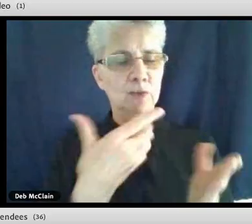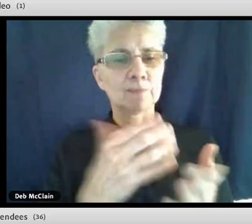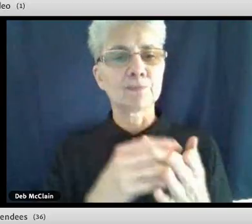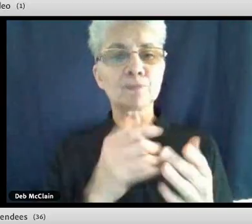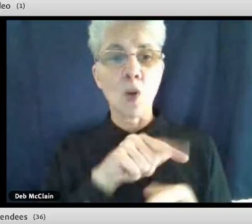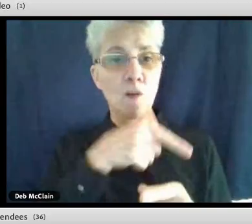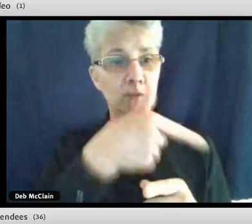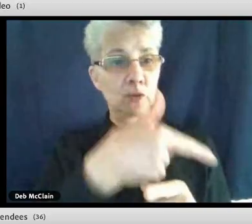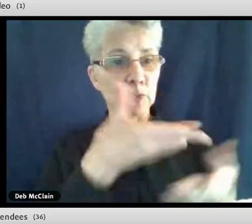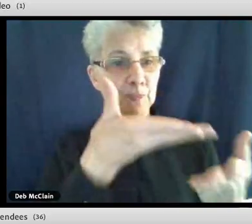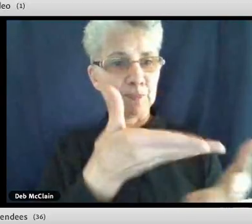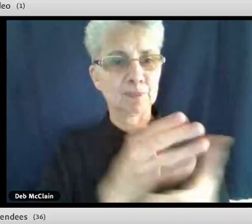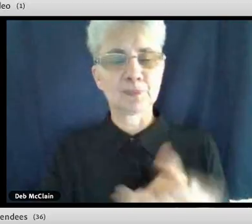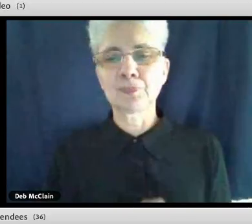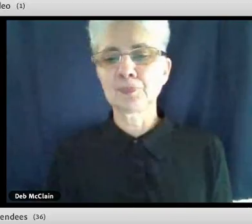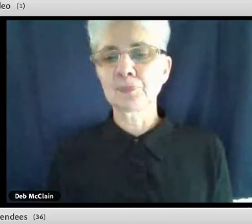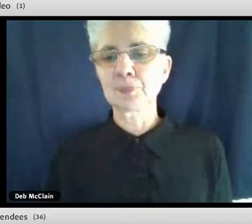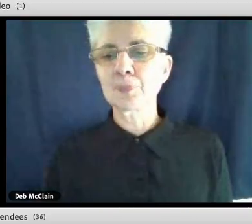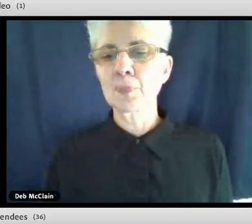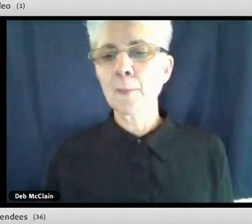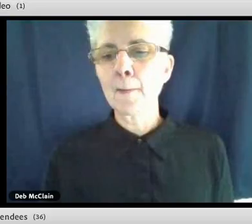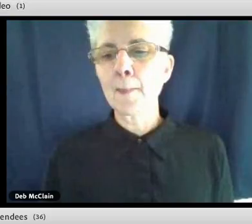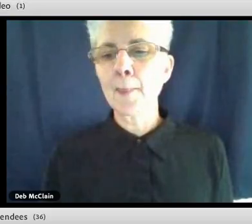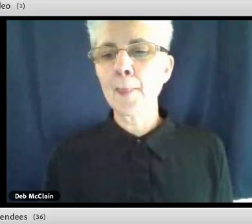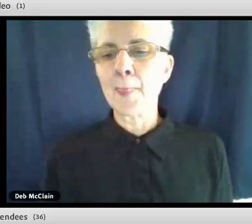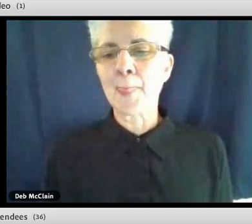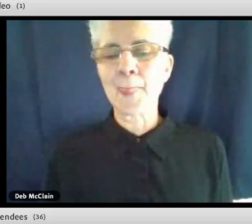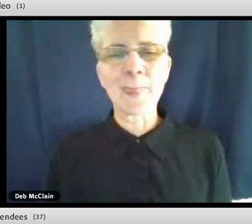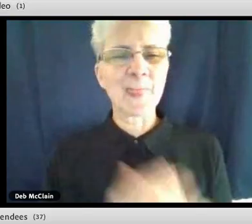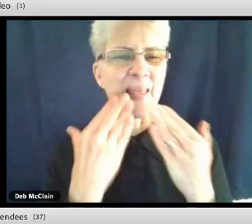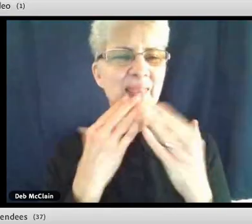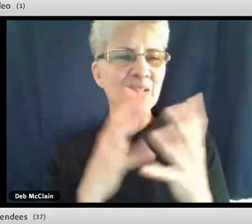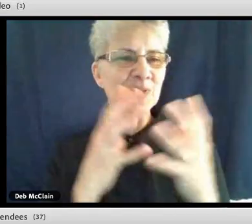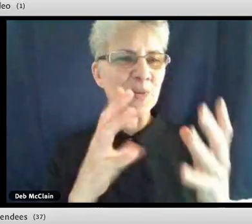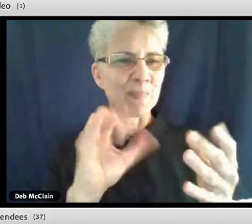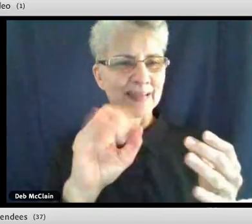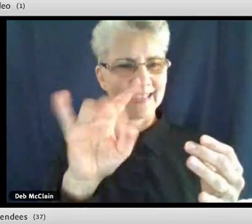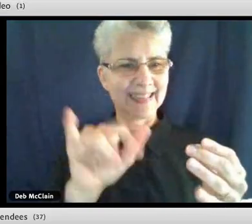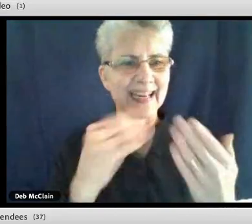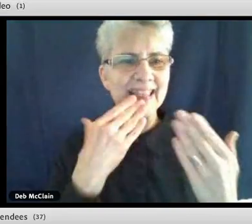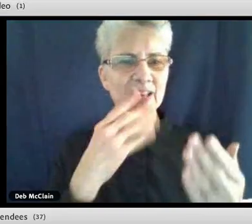Over to you. Rollins: Thank you so much, Cindy. Thank you, Deb.